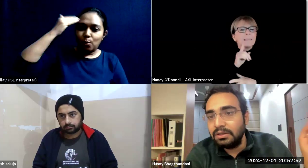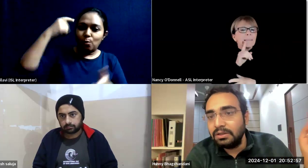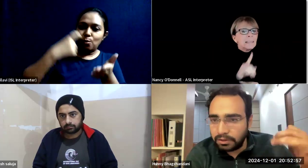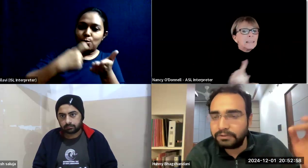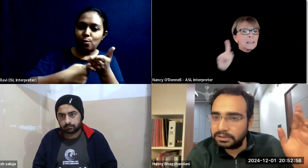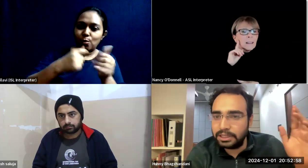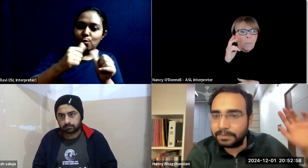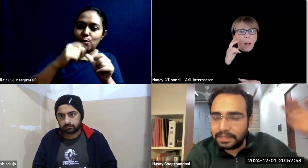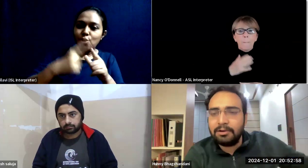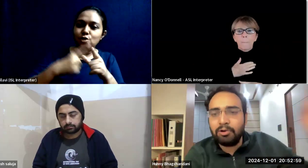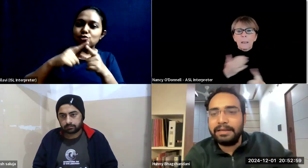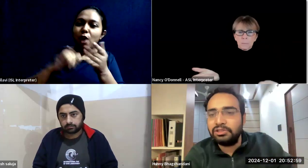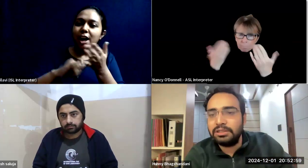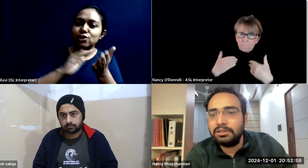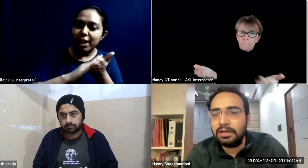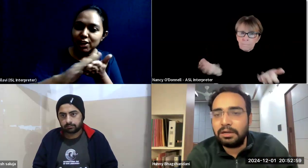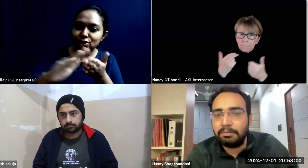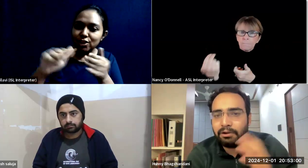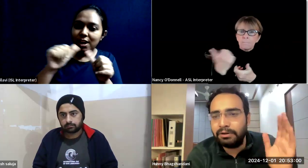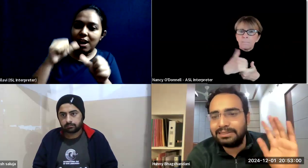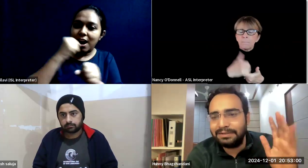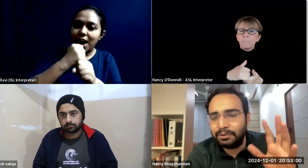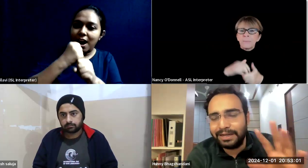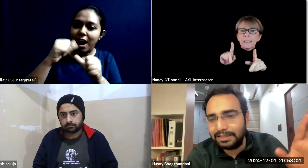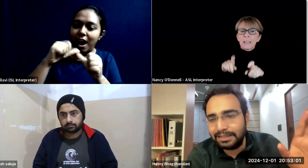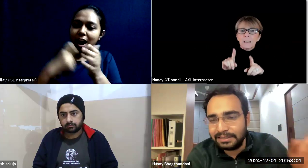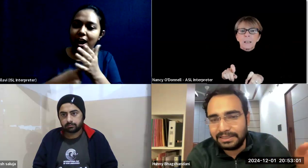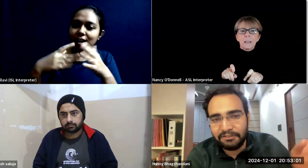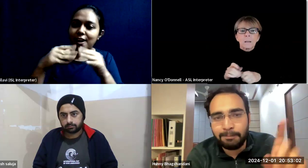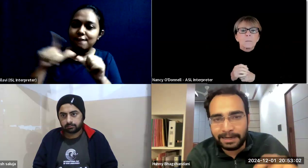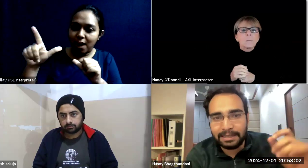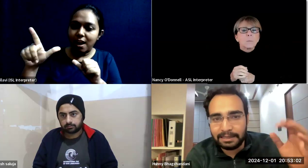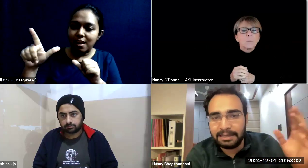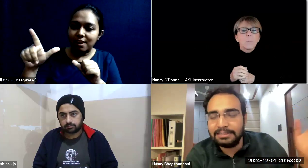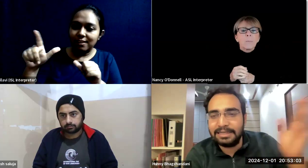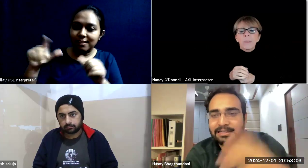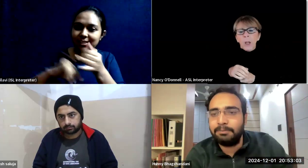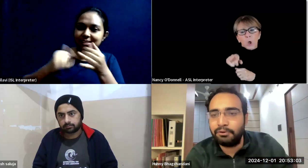So, of course, he only mentioned around seven or eight deafblind. He sent the profiles.